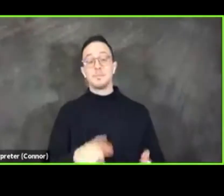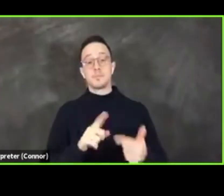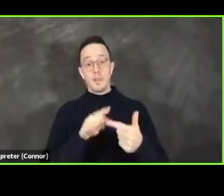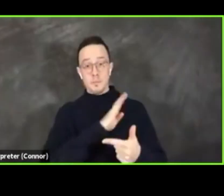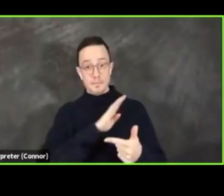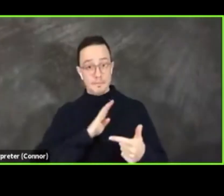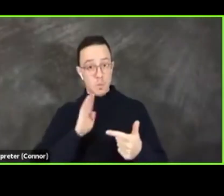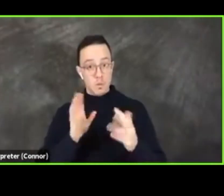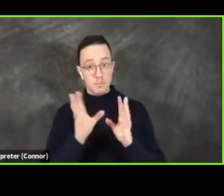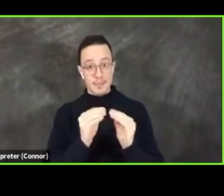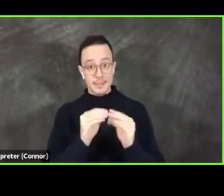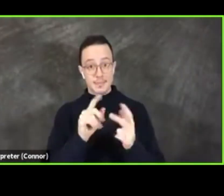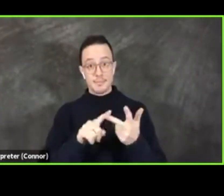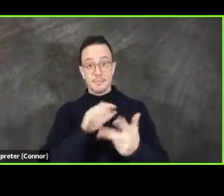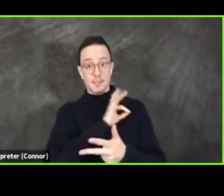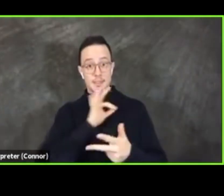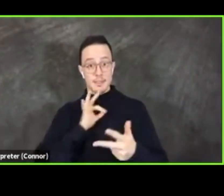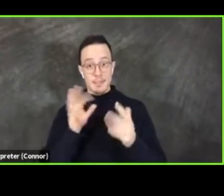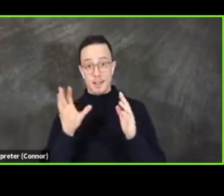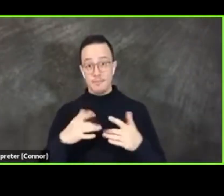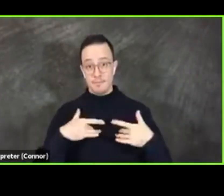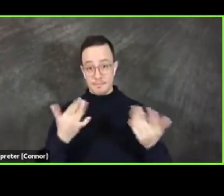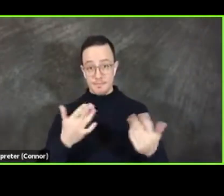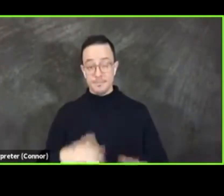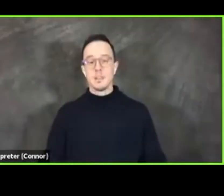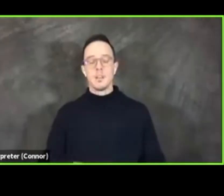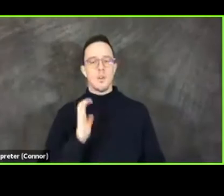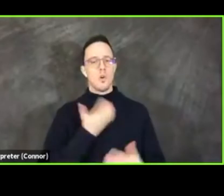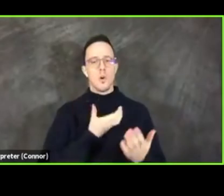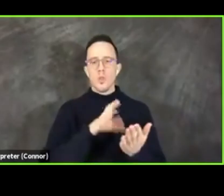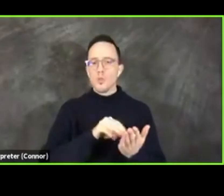CONTINUOUS FOR US AND NECESSARY. THE LAND ACKNOWLEDGEMENT DOES NOT